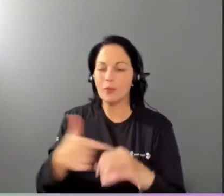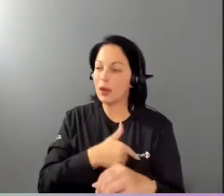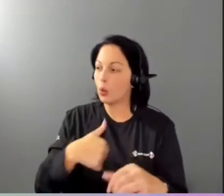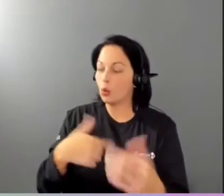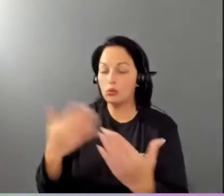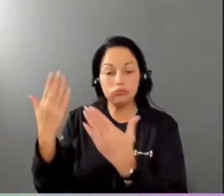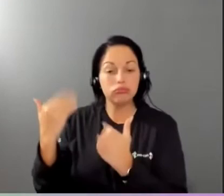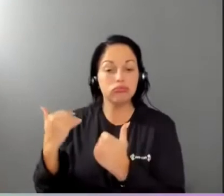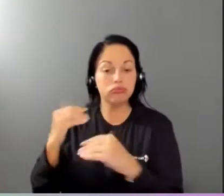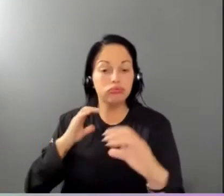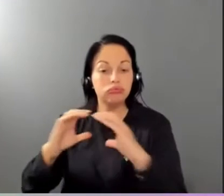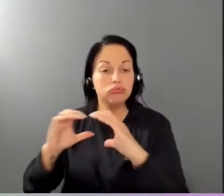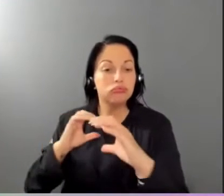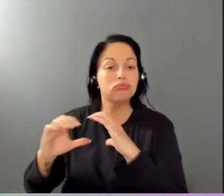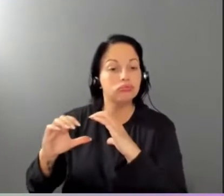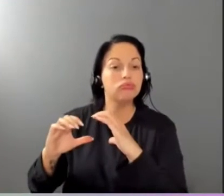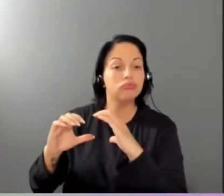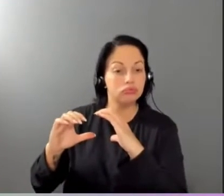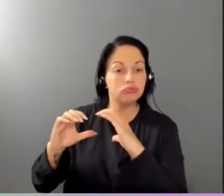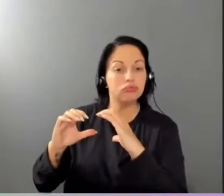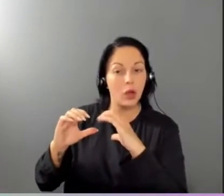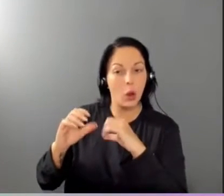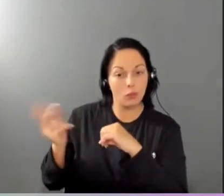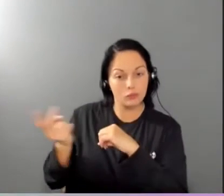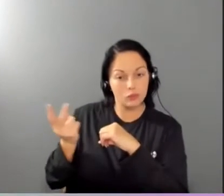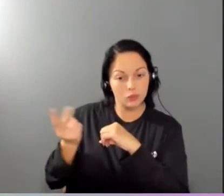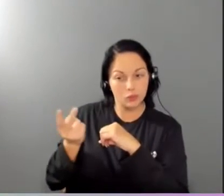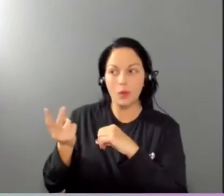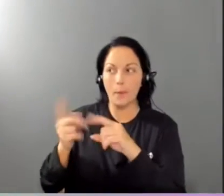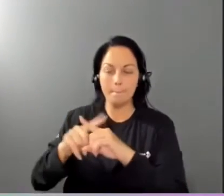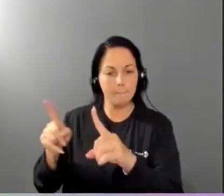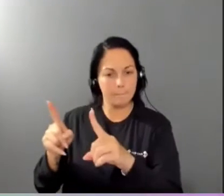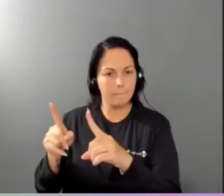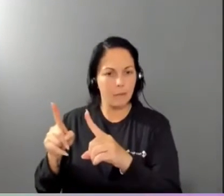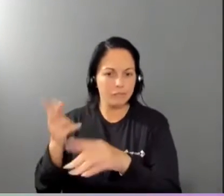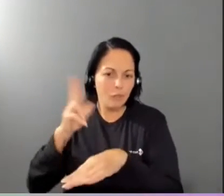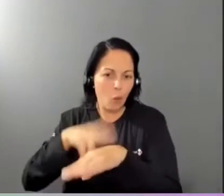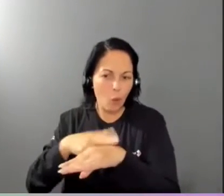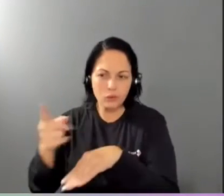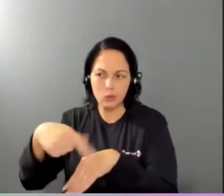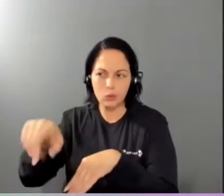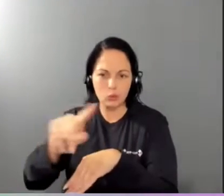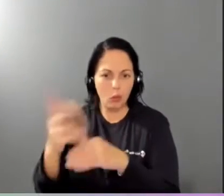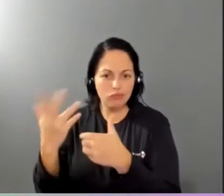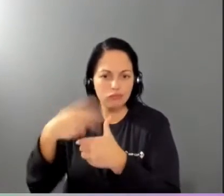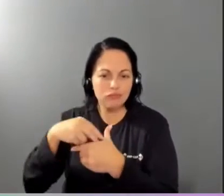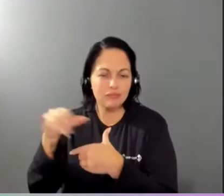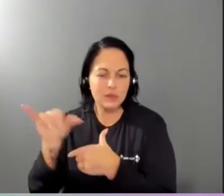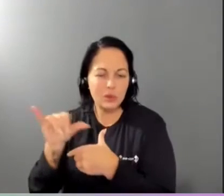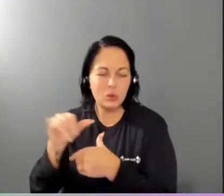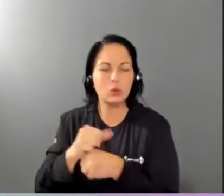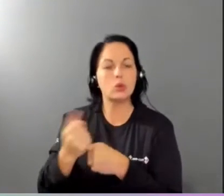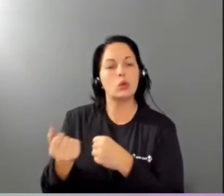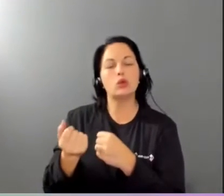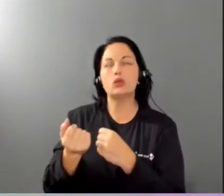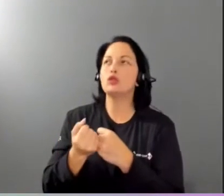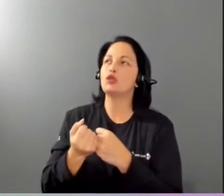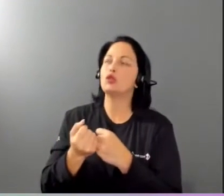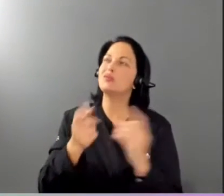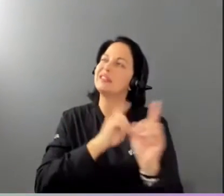progress. James? [JAMES] So the way we would design this conversation, and we're really hoping it is a conversation between the two of